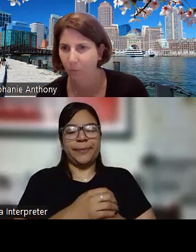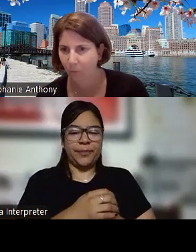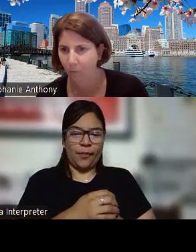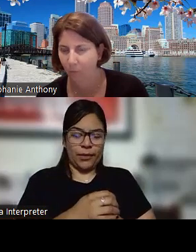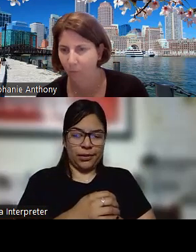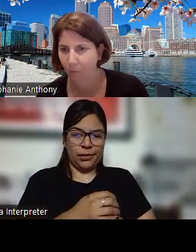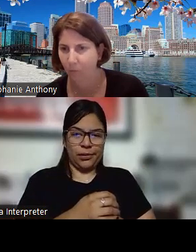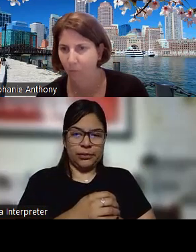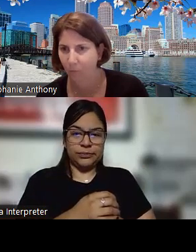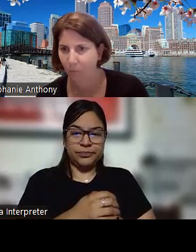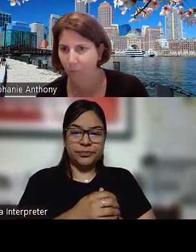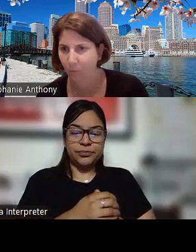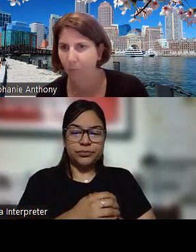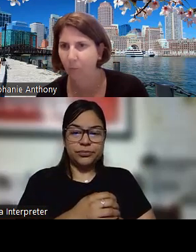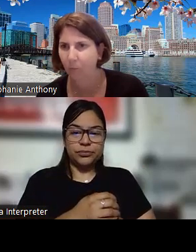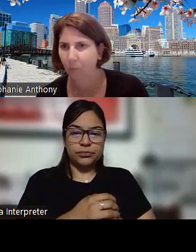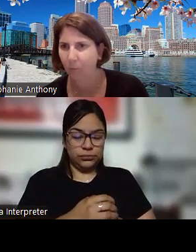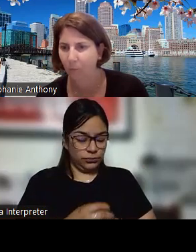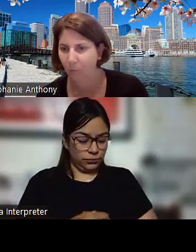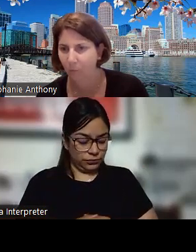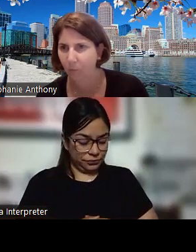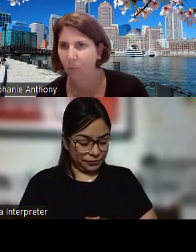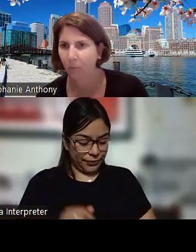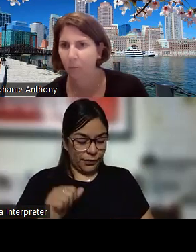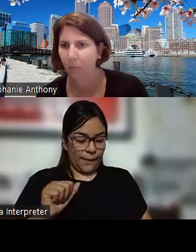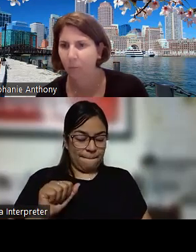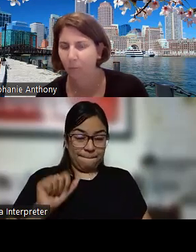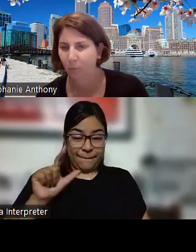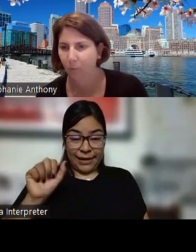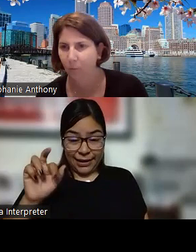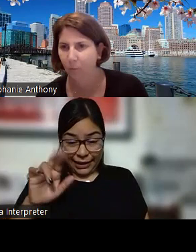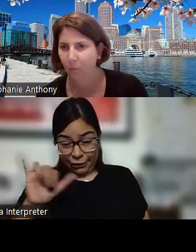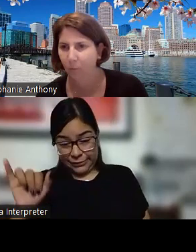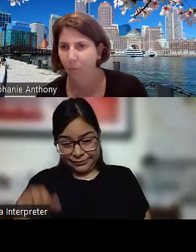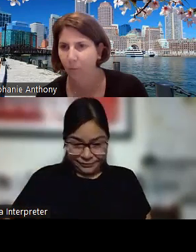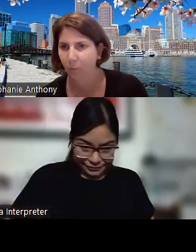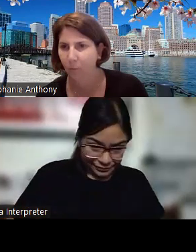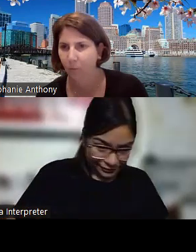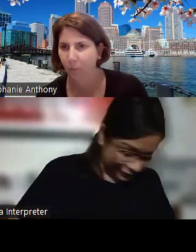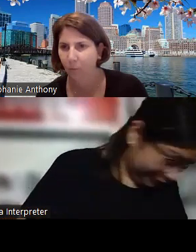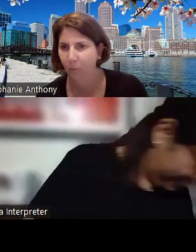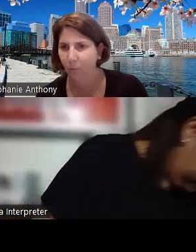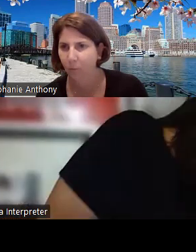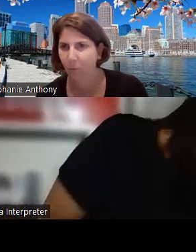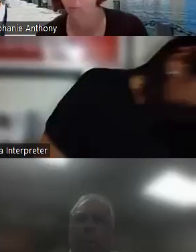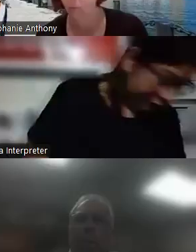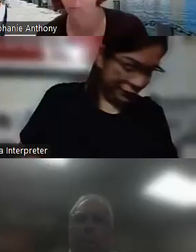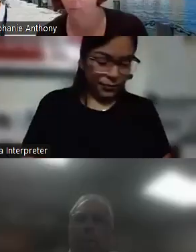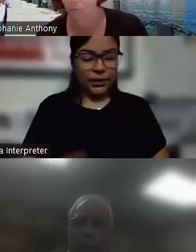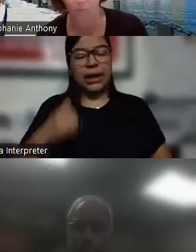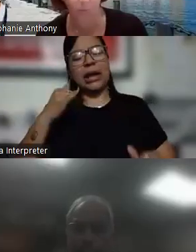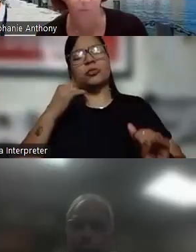we can keep things going so Larry go ahead yeah thanks Eli just in all my research on doing the